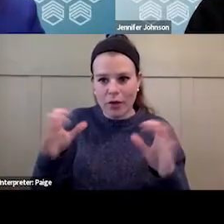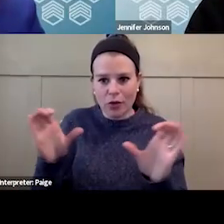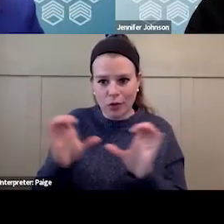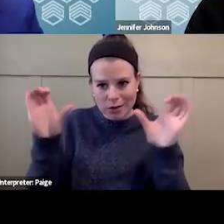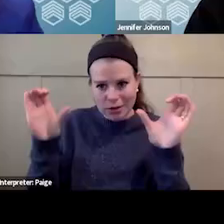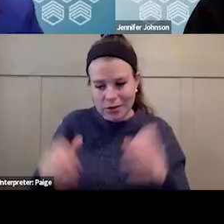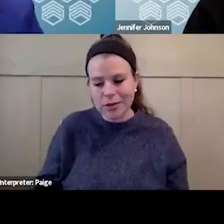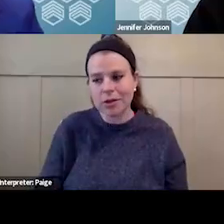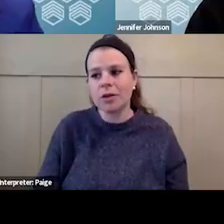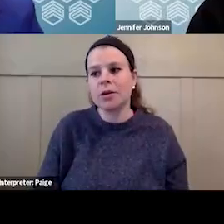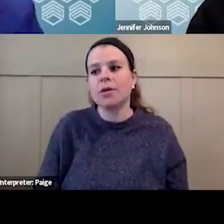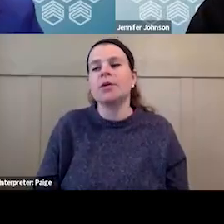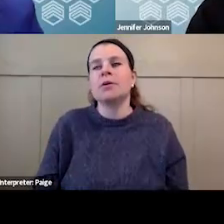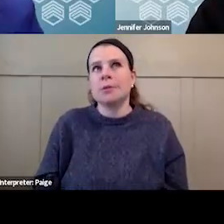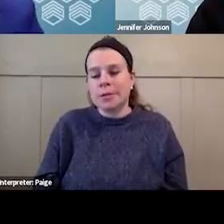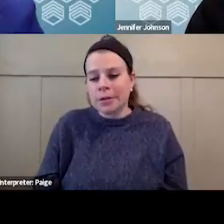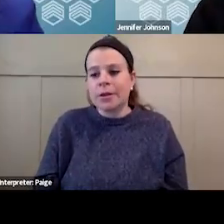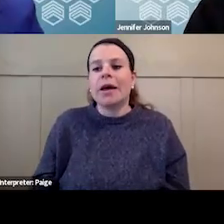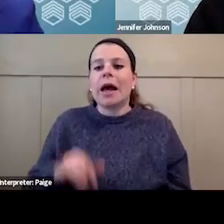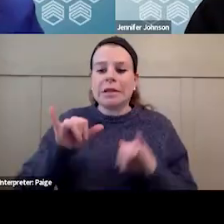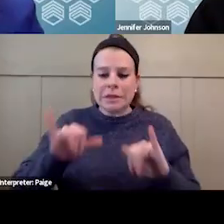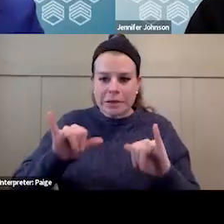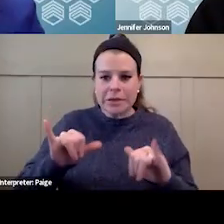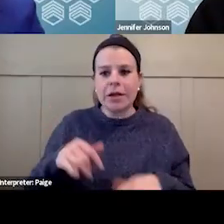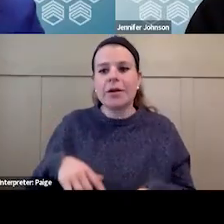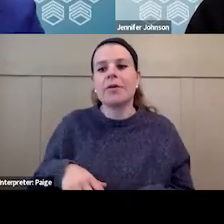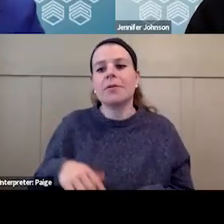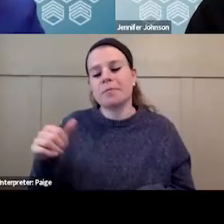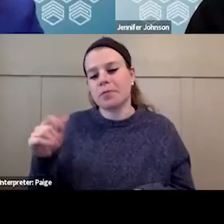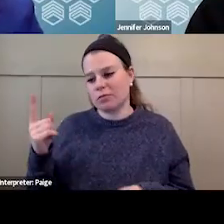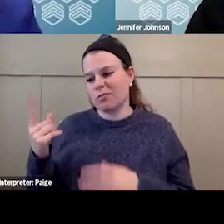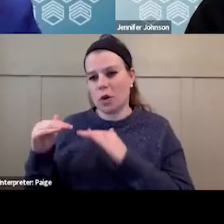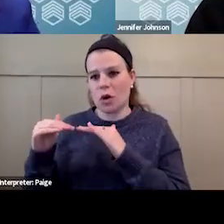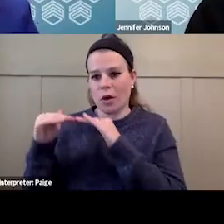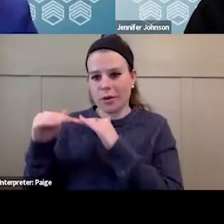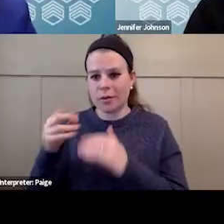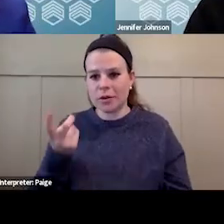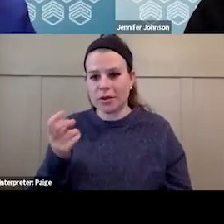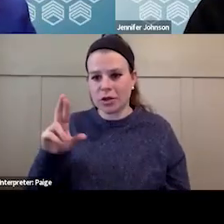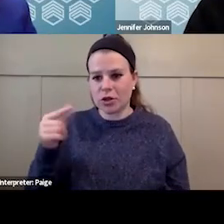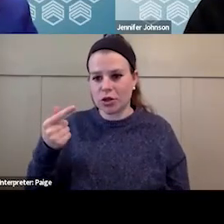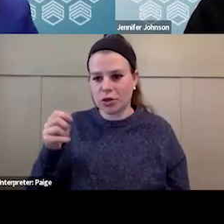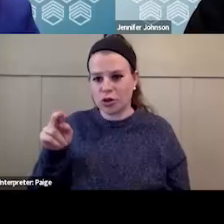And I got a good lesson from a colleague, my guru, Dr. George Woods, who I worked with.